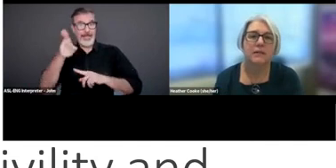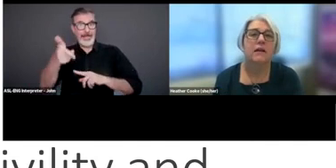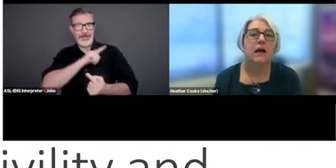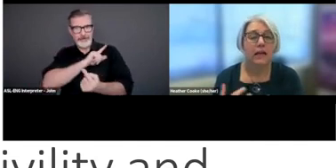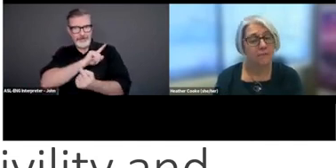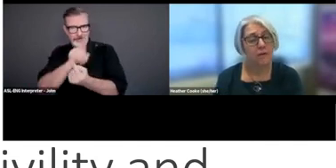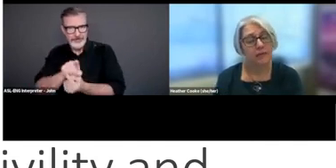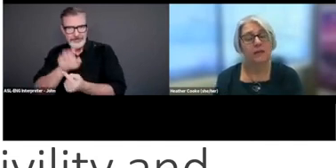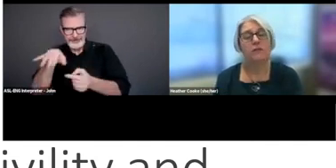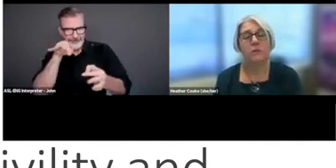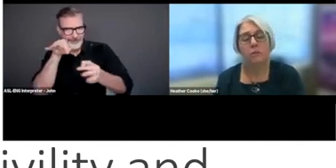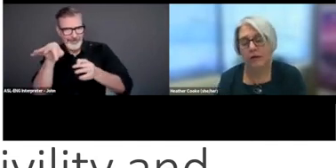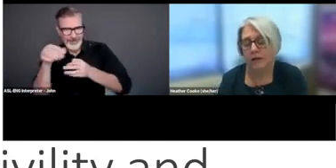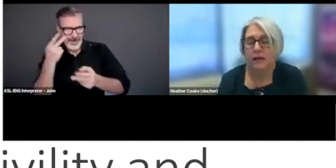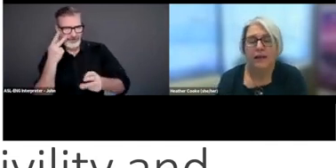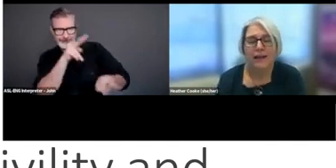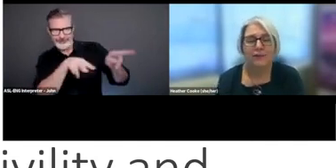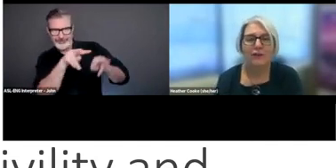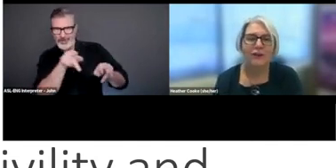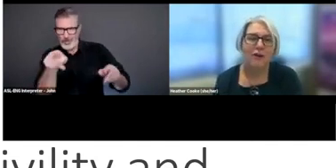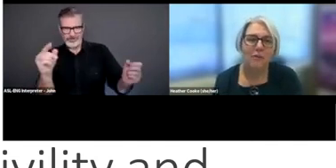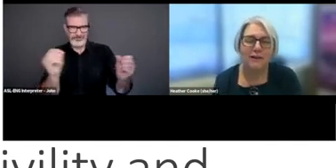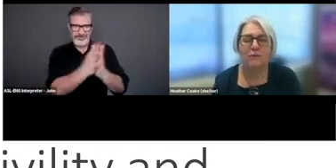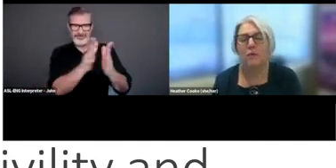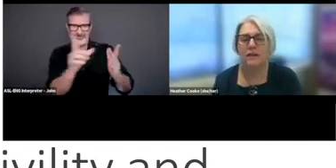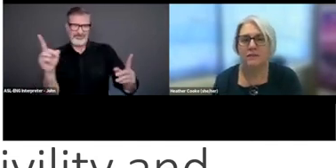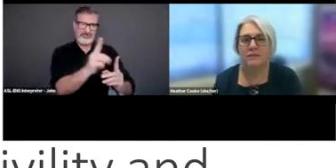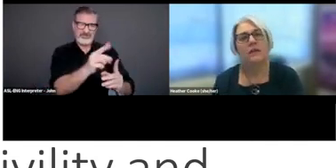happened, I am obligated to report it. And her comment was,